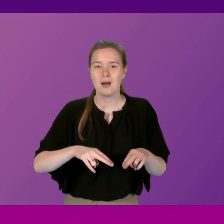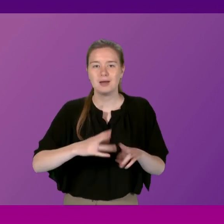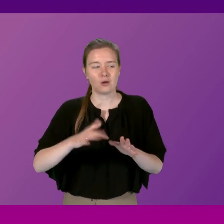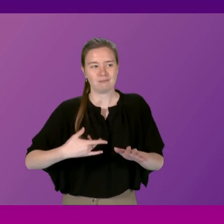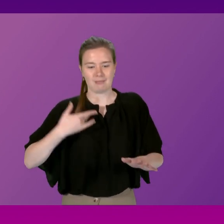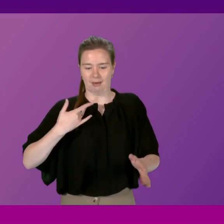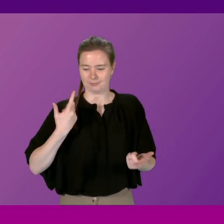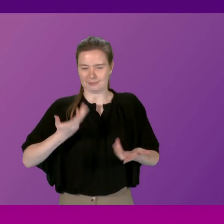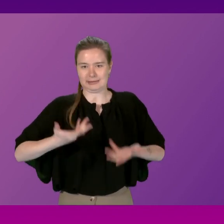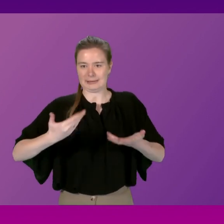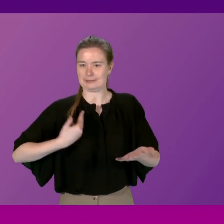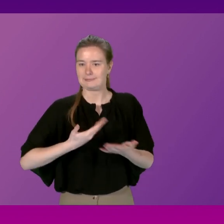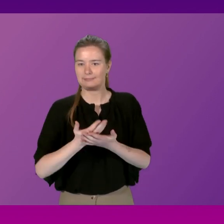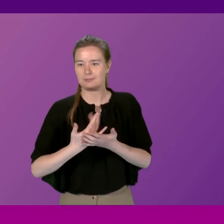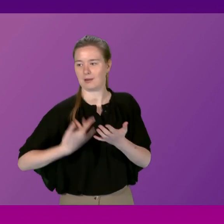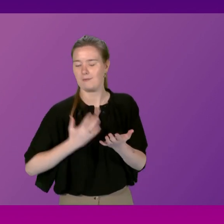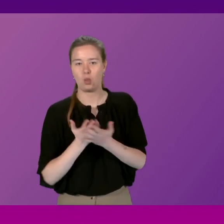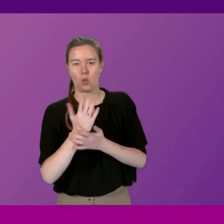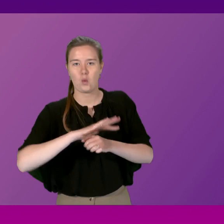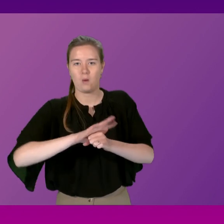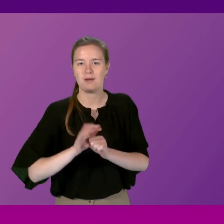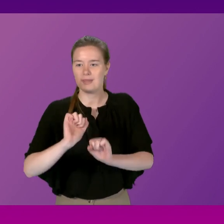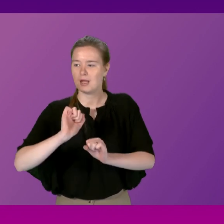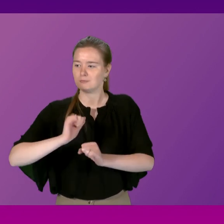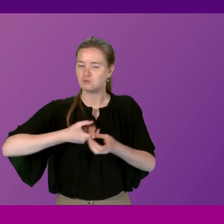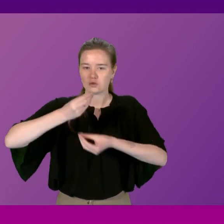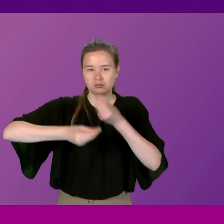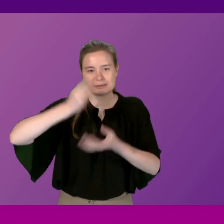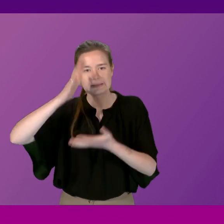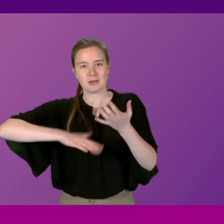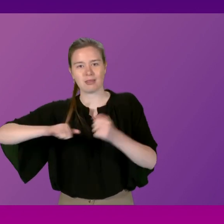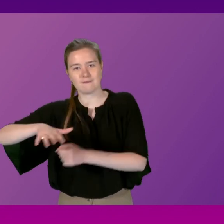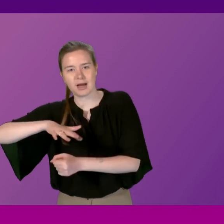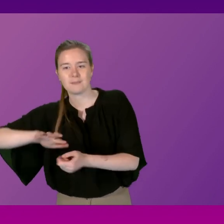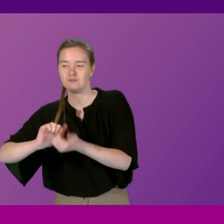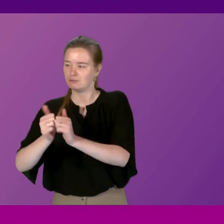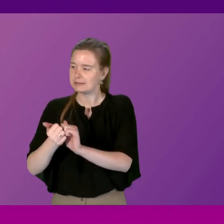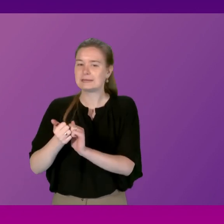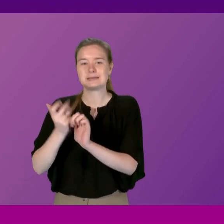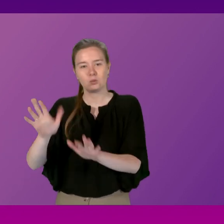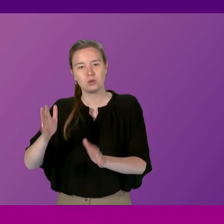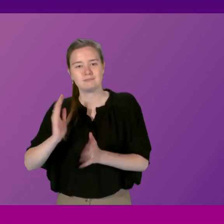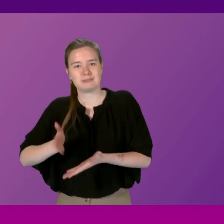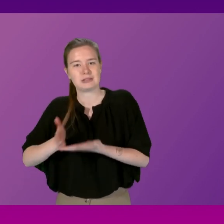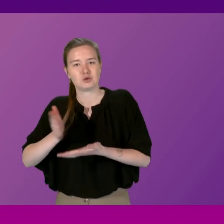We should always bring our discussions around human rights policy back to the stories and experiences that their families and friends wish to ensure are never forgotten.